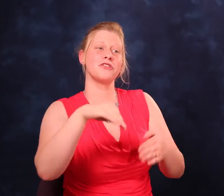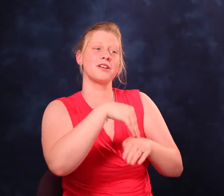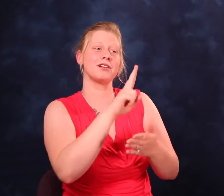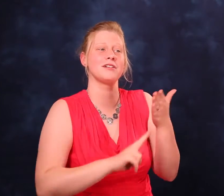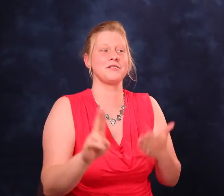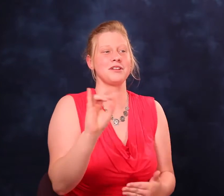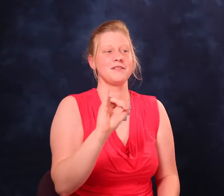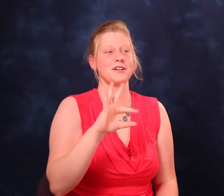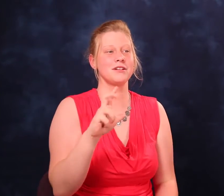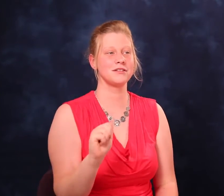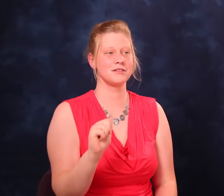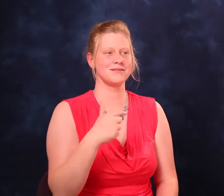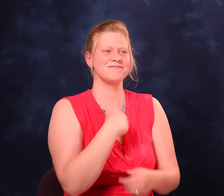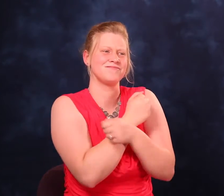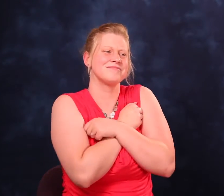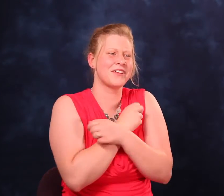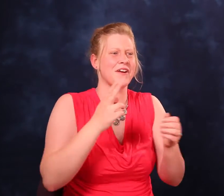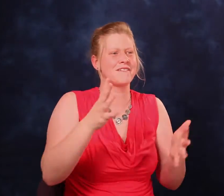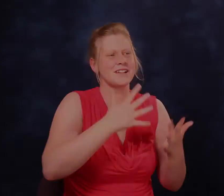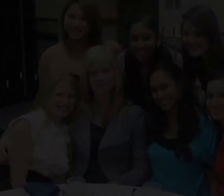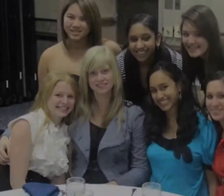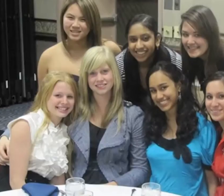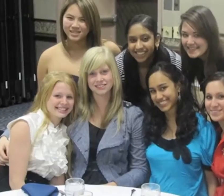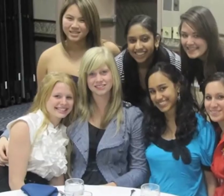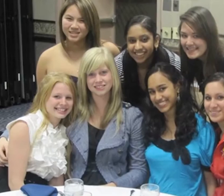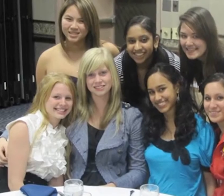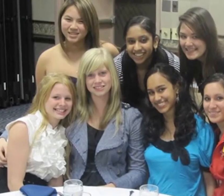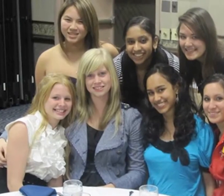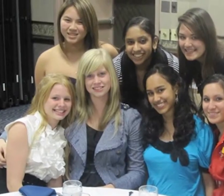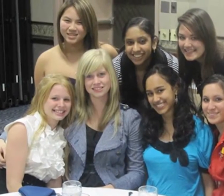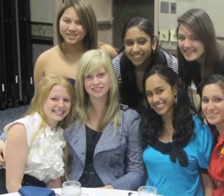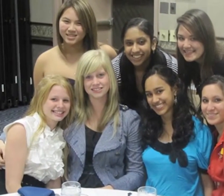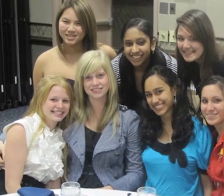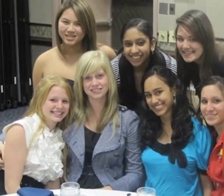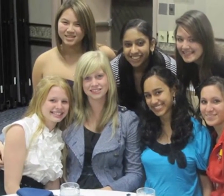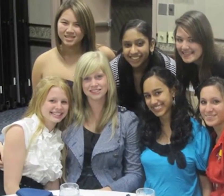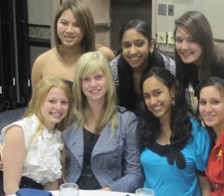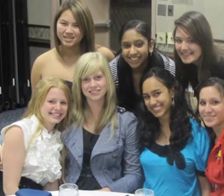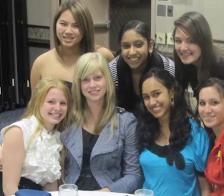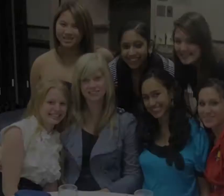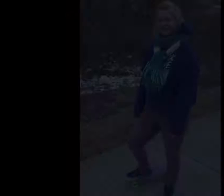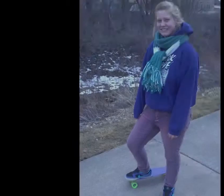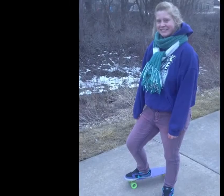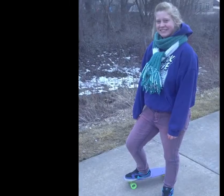and I'm a student at the University of Iowa. I love hanging out with my friends, cooking for my fiance,